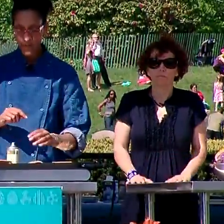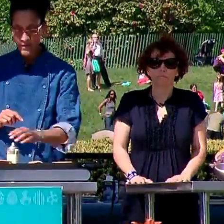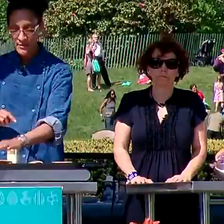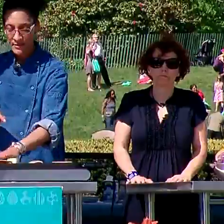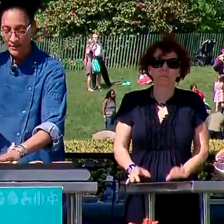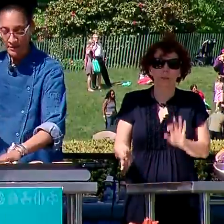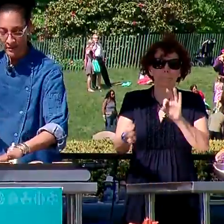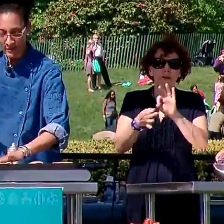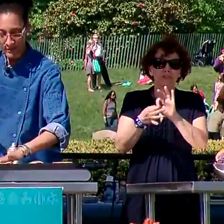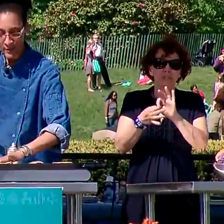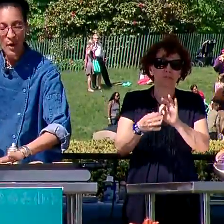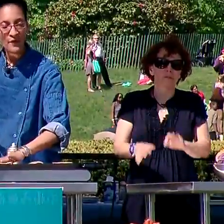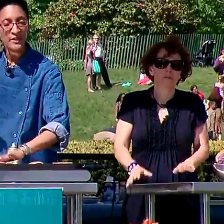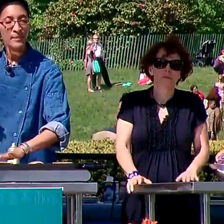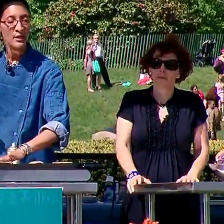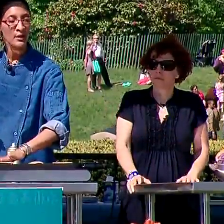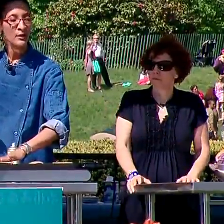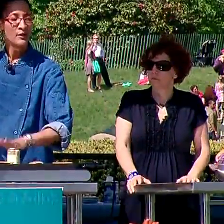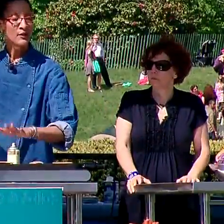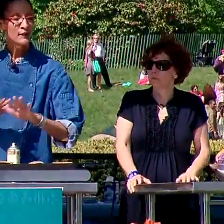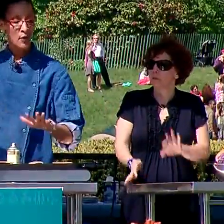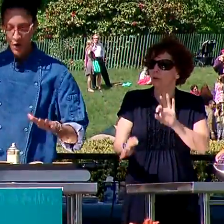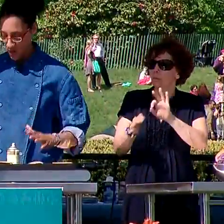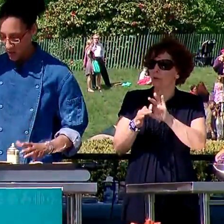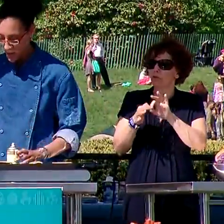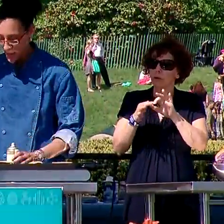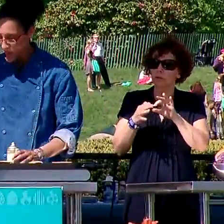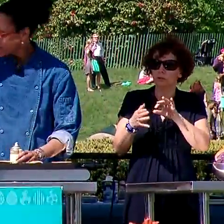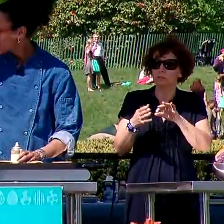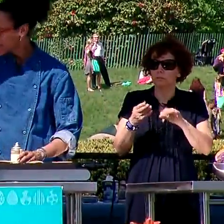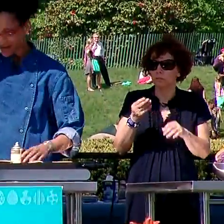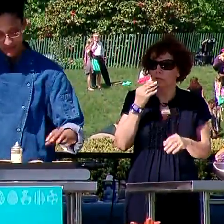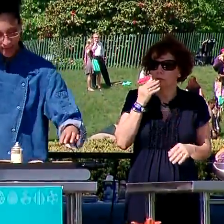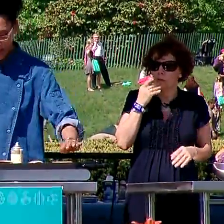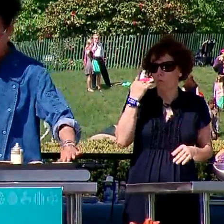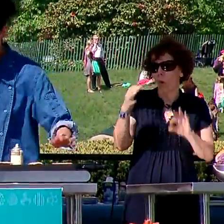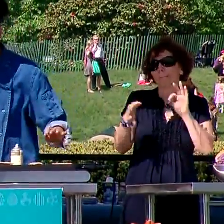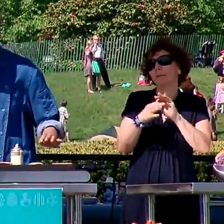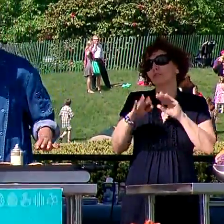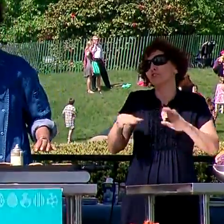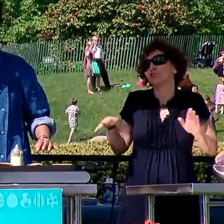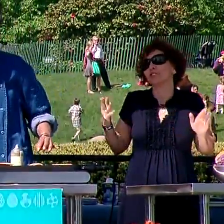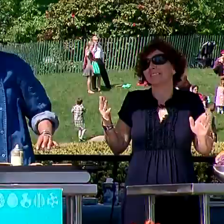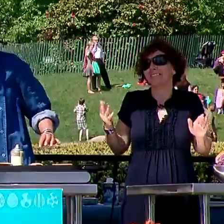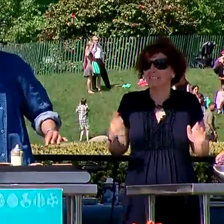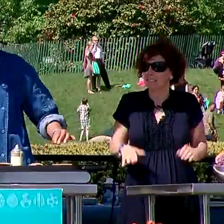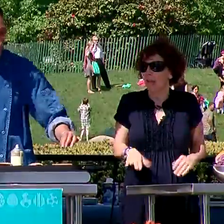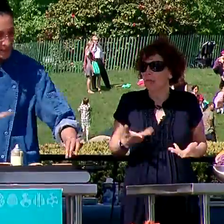Perfect. Perfect meal for perfect kids. All right, so let's take this off.